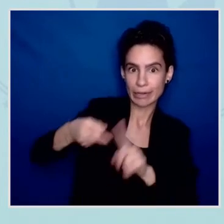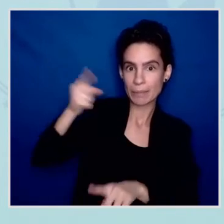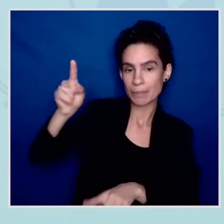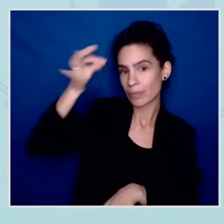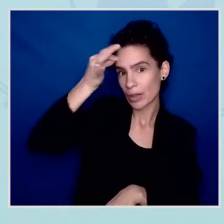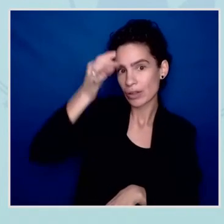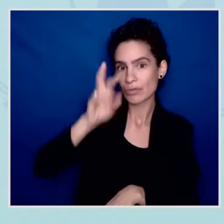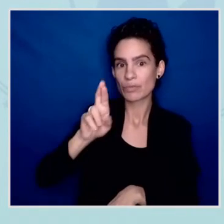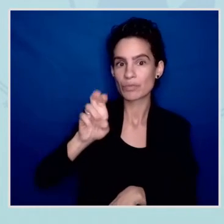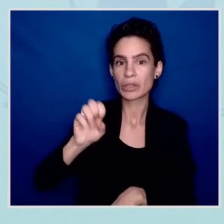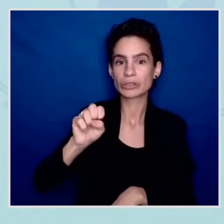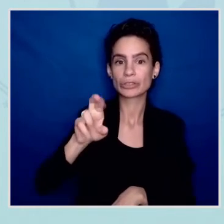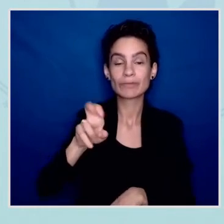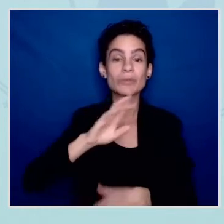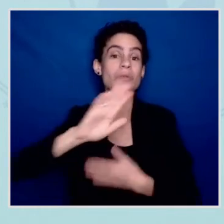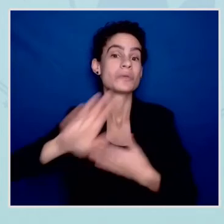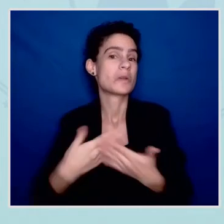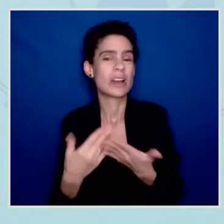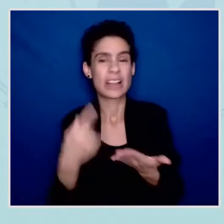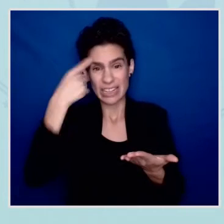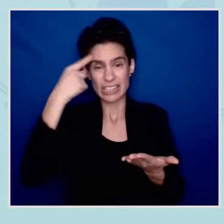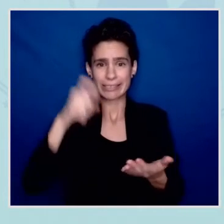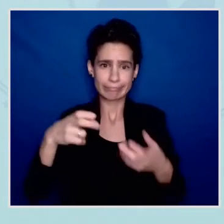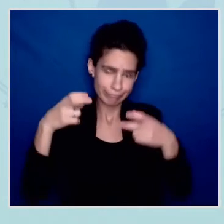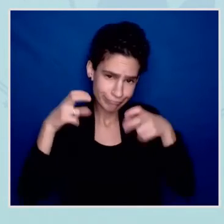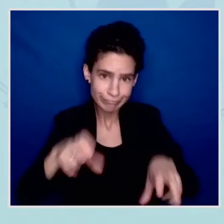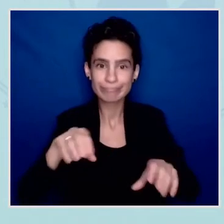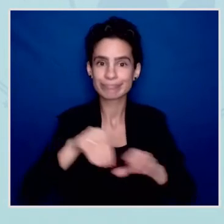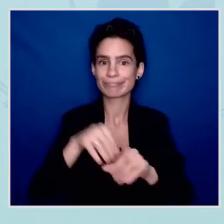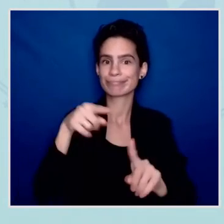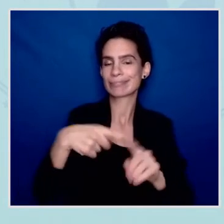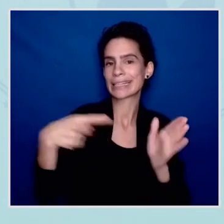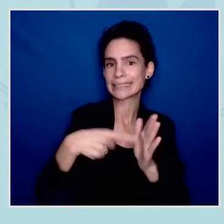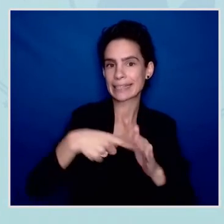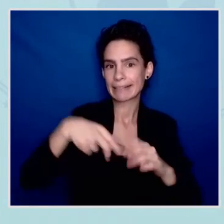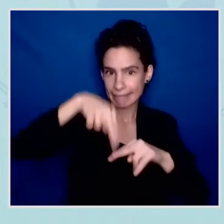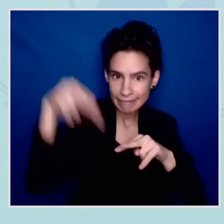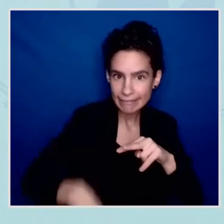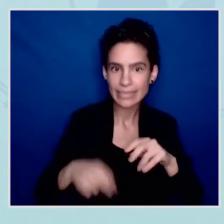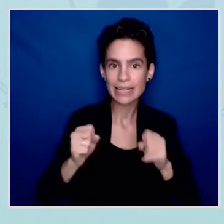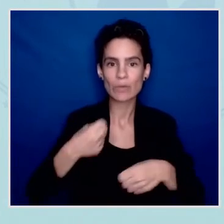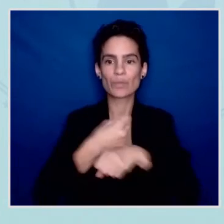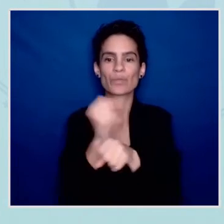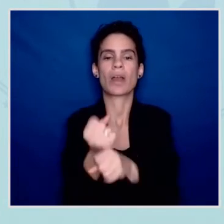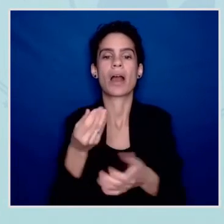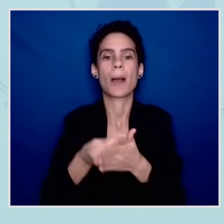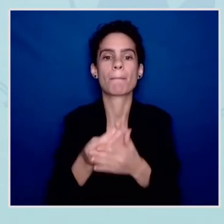THEY ARE, WITH THE FED HAVING HAD ITS POWER TAKEN AWAY IN ORDER TO HELP THE